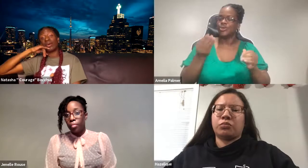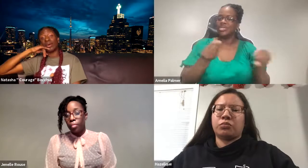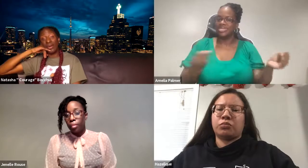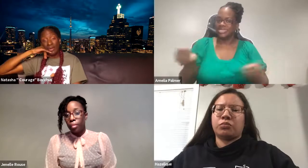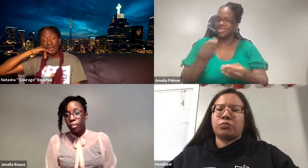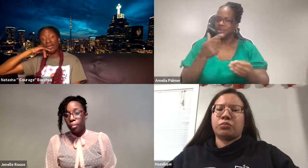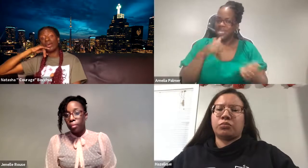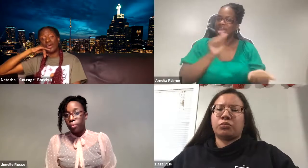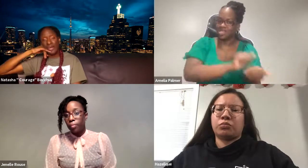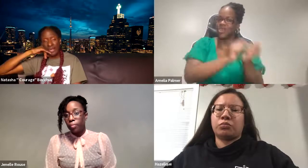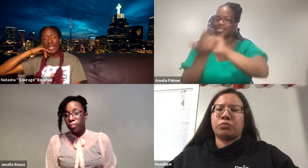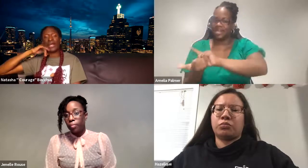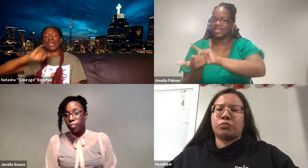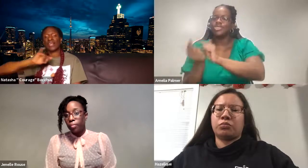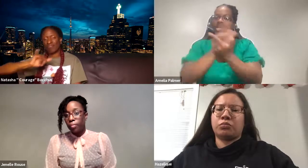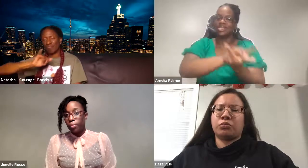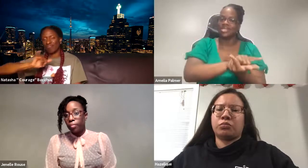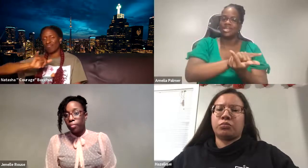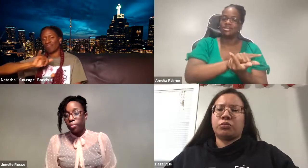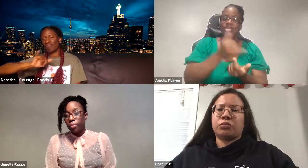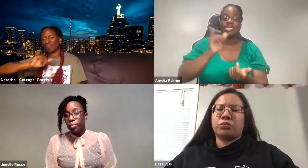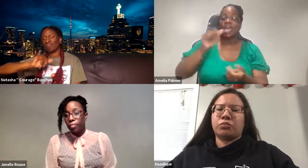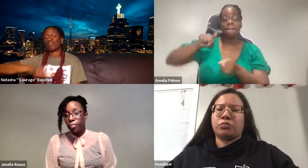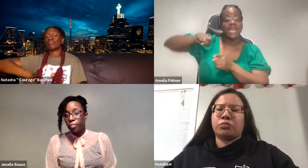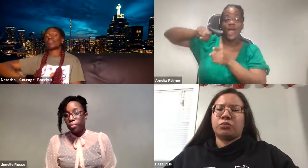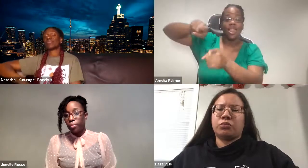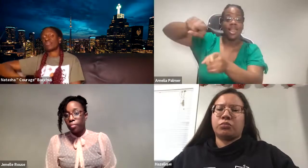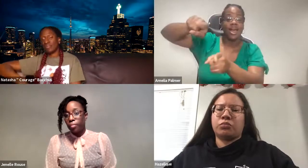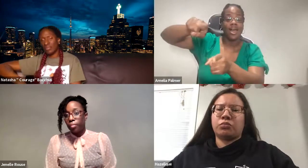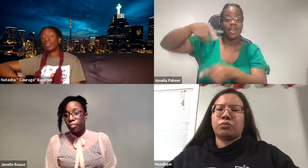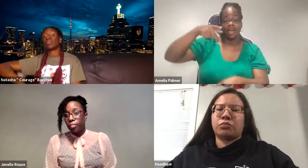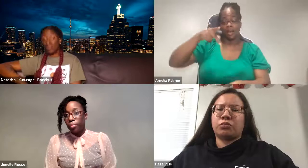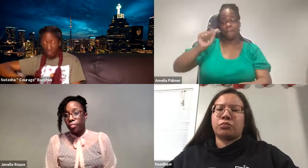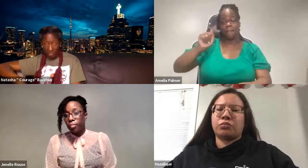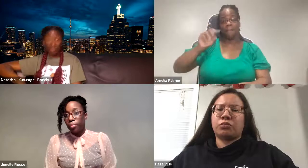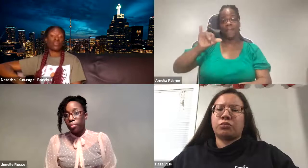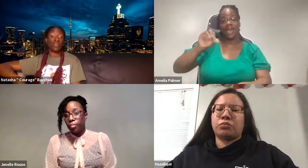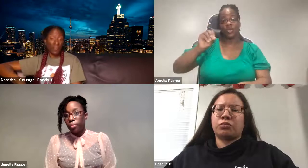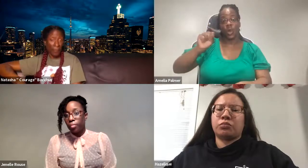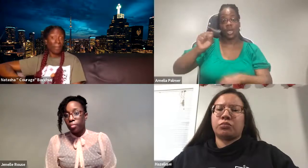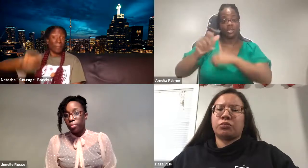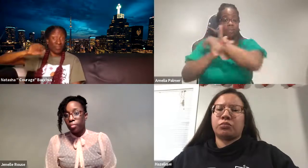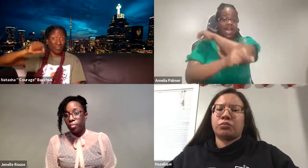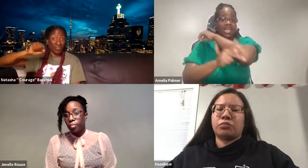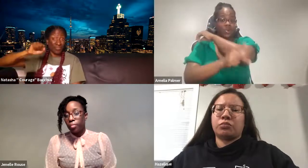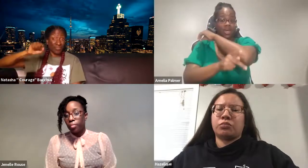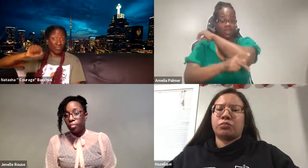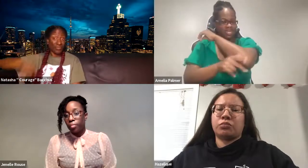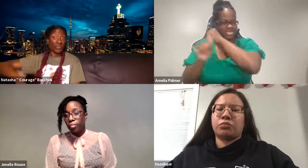and so that really impacted me when i learned about code switching and really translating between a language. i felt like so much of my